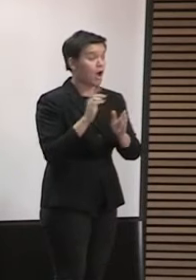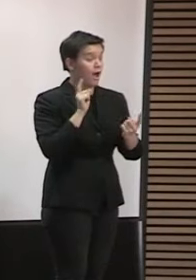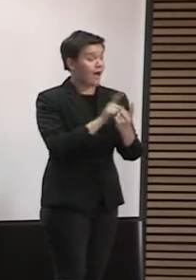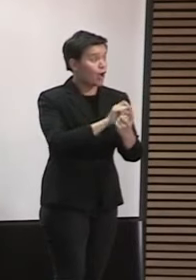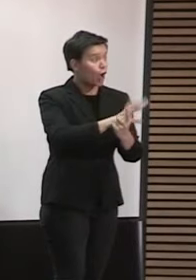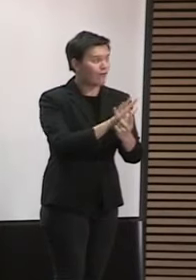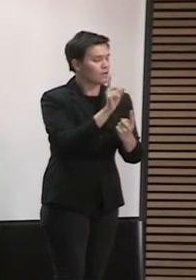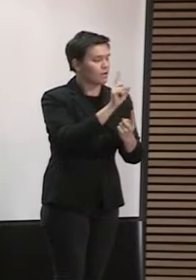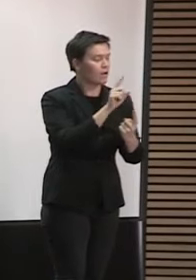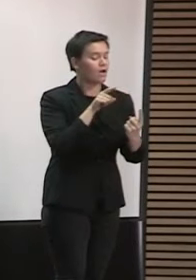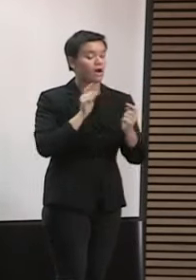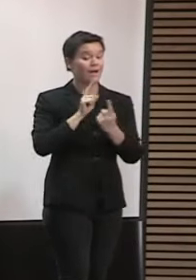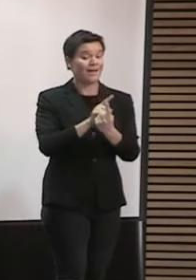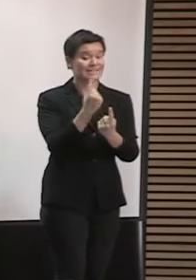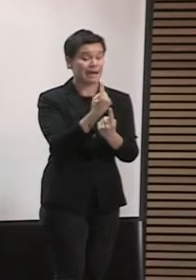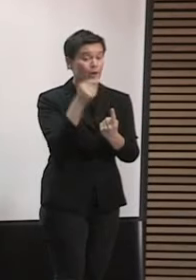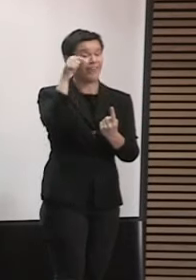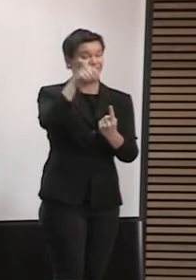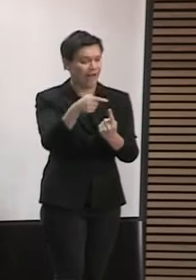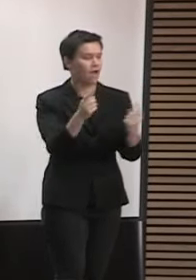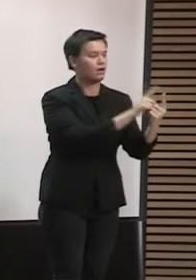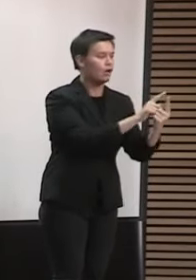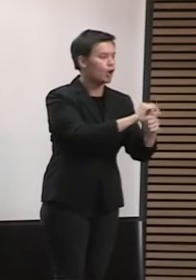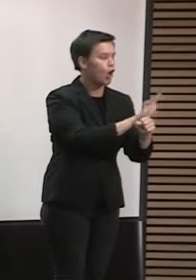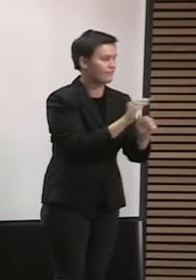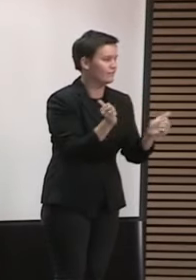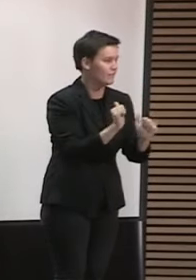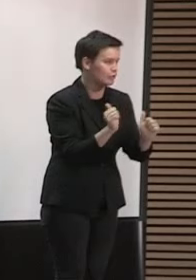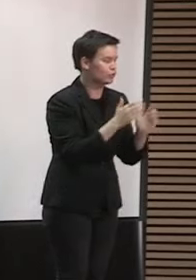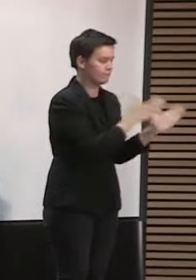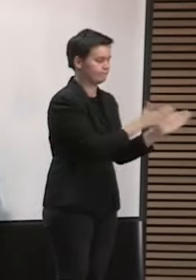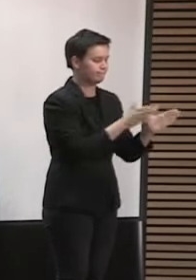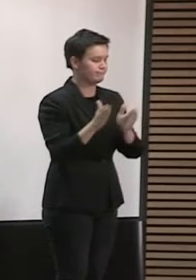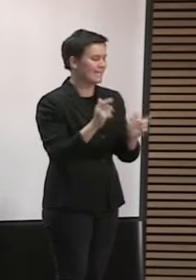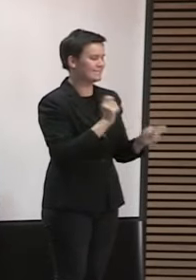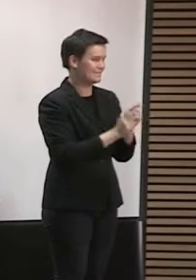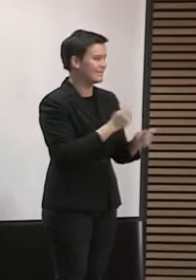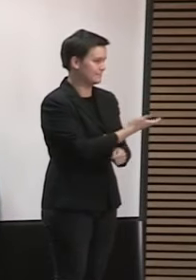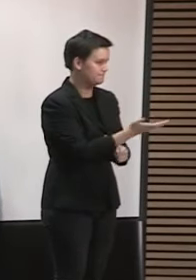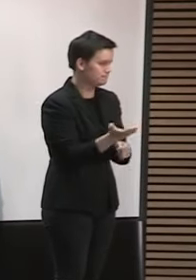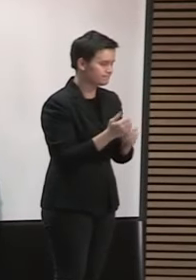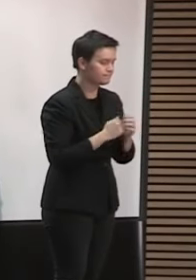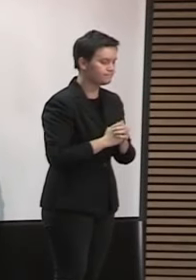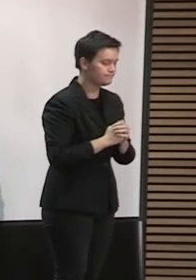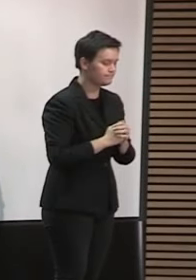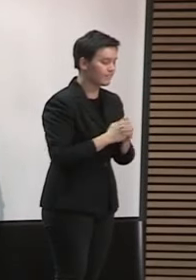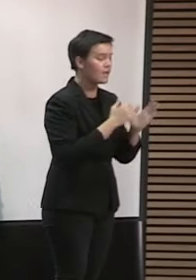Auckland, who are enjoying their freedom, and will be looking ahead to their first